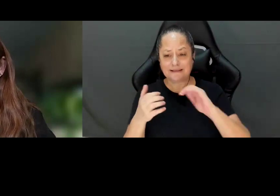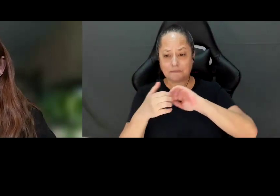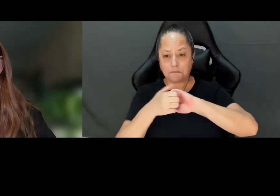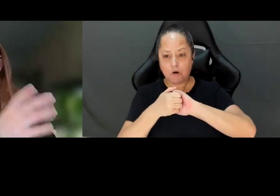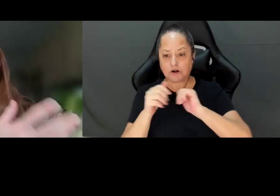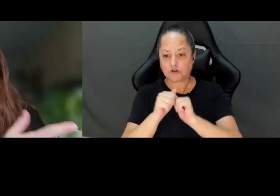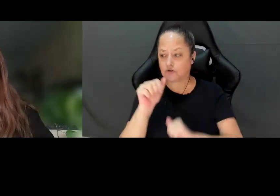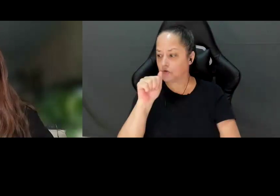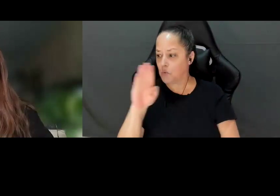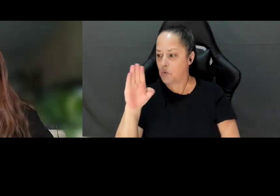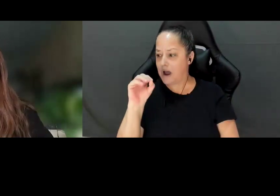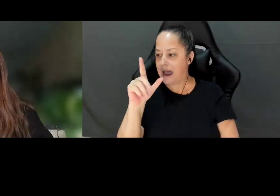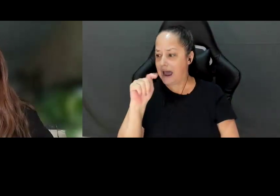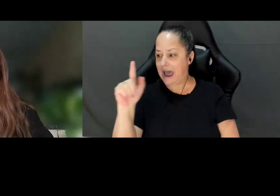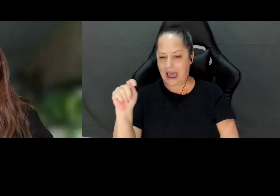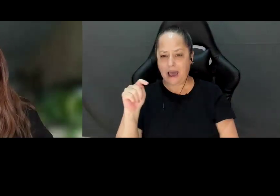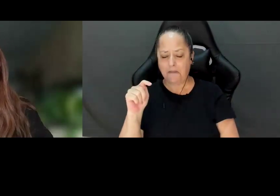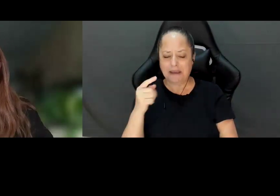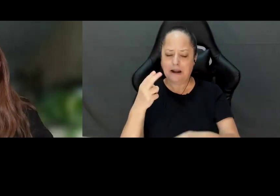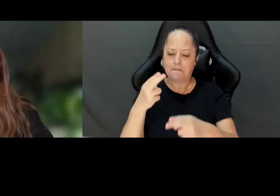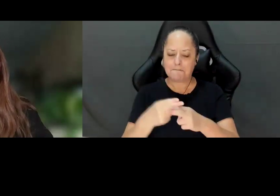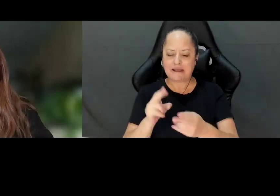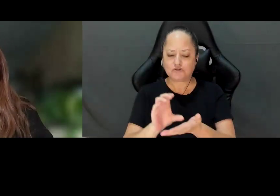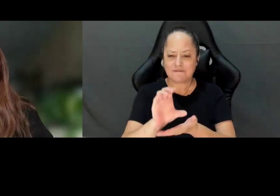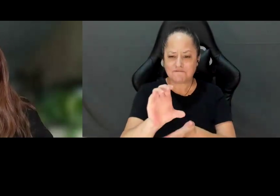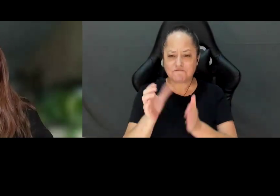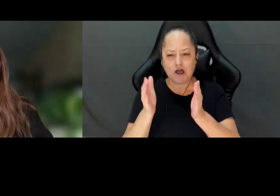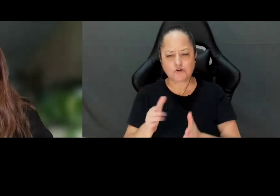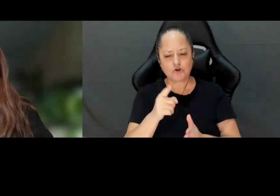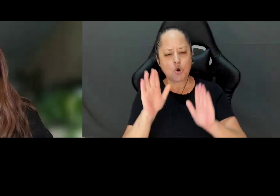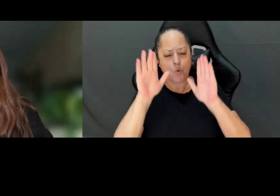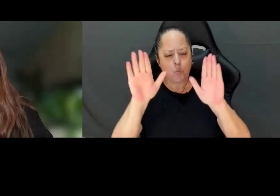And when I mentioned the funders, they are wonderful partners for us, but it does not